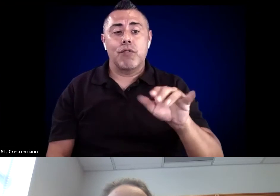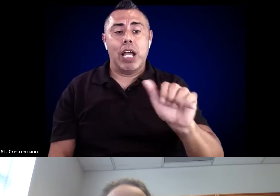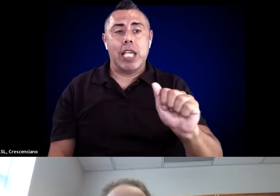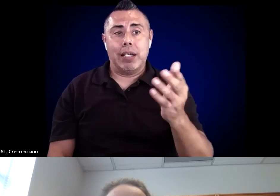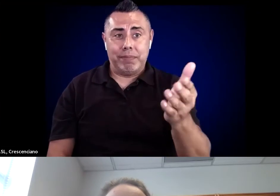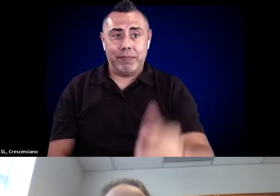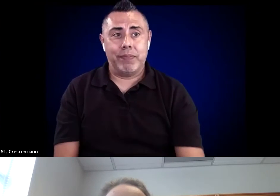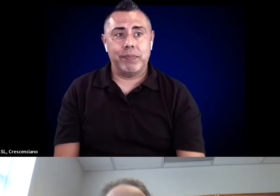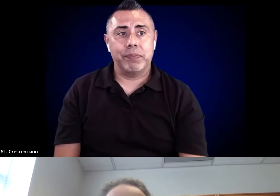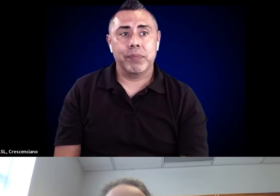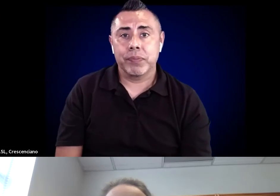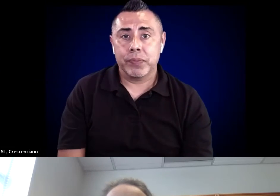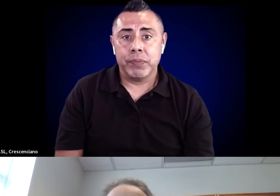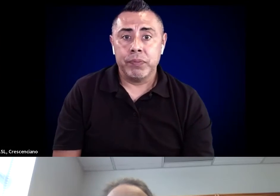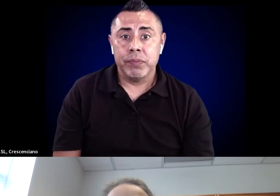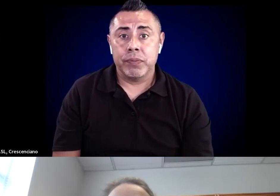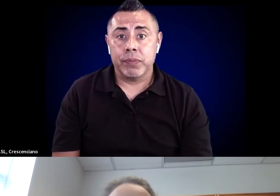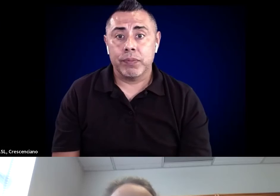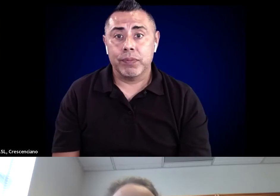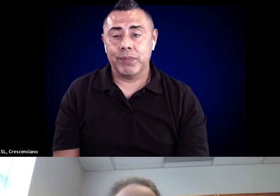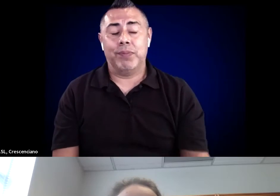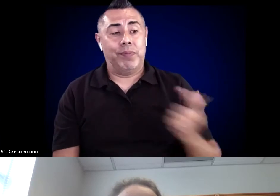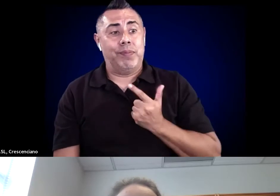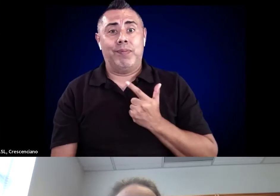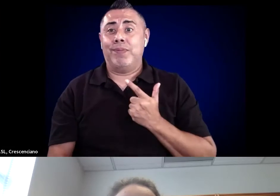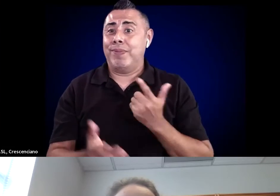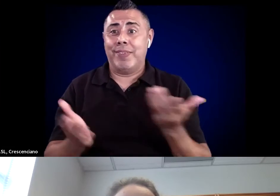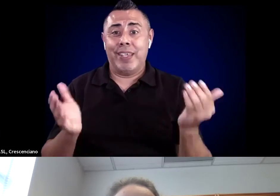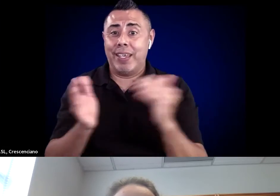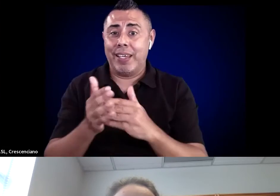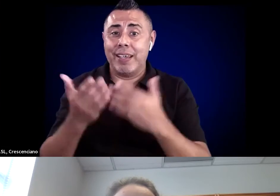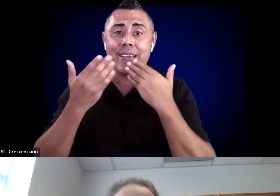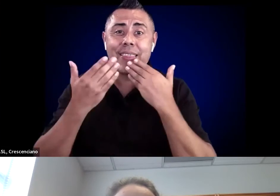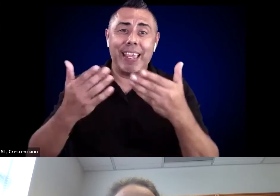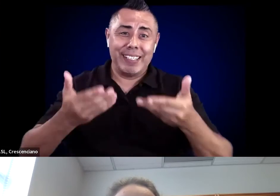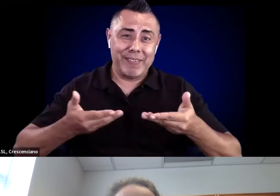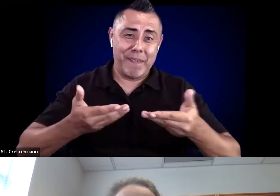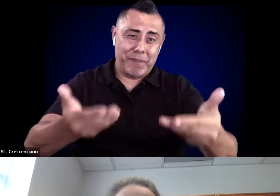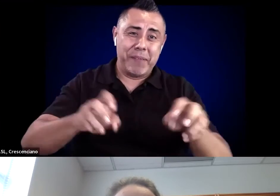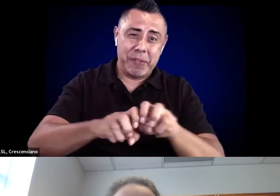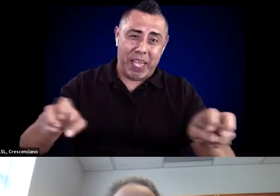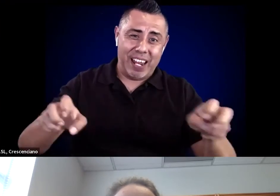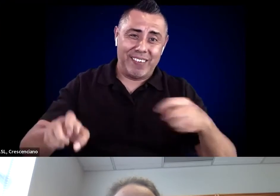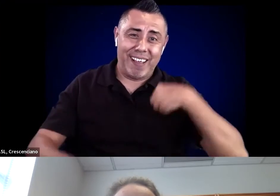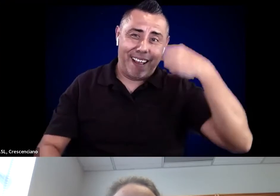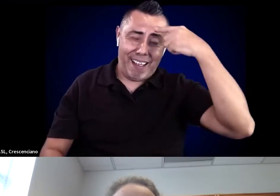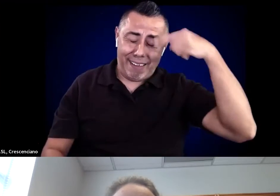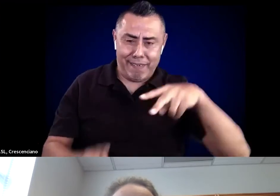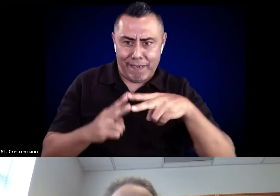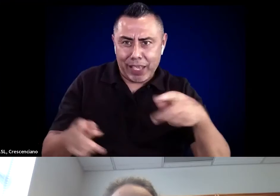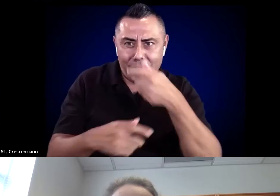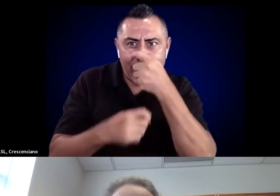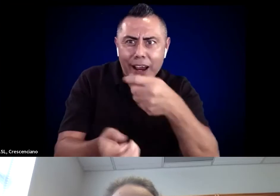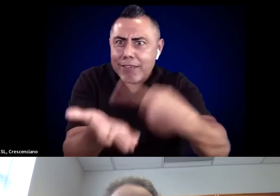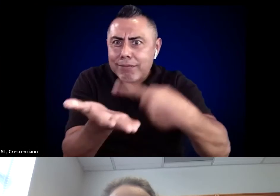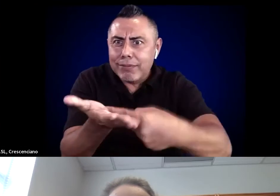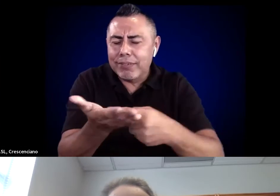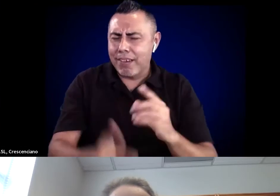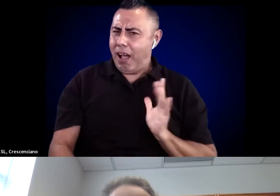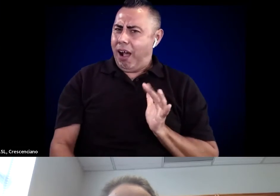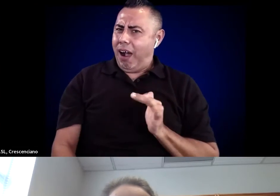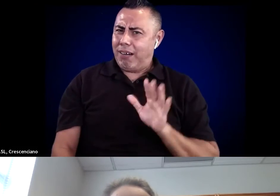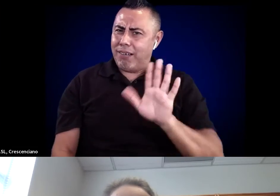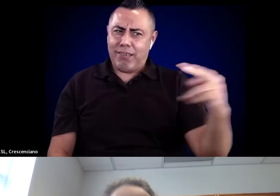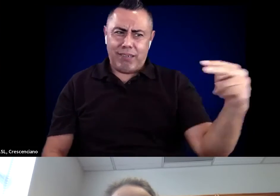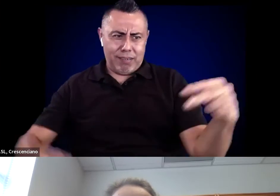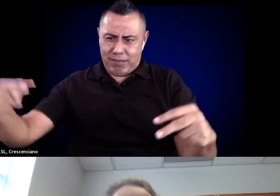Ranya Virk: um. So Yeah, again. Thank you for um inviting me to this panel. I think this has been a really interesting discussion, and it's been nice to get different perspectives from the different panelists as well.